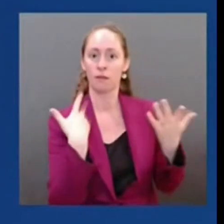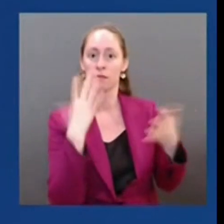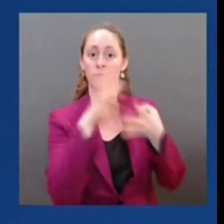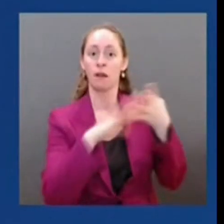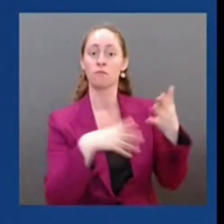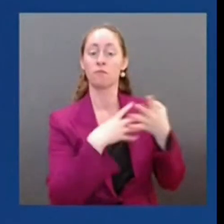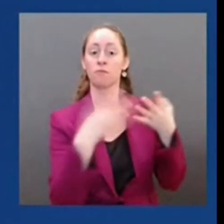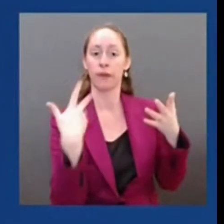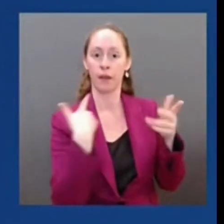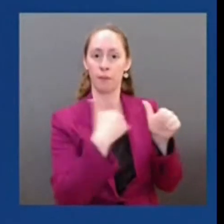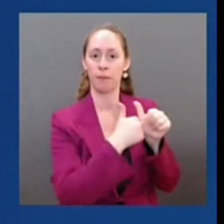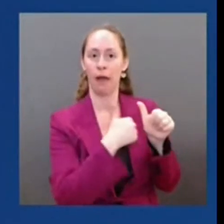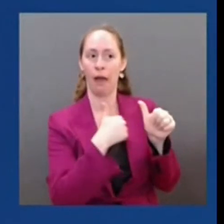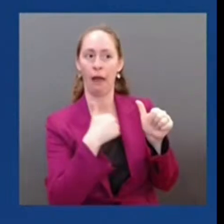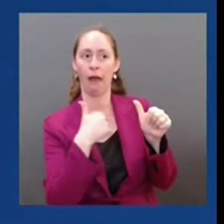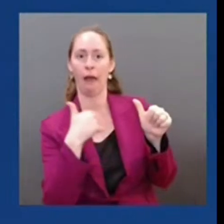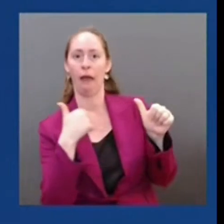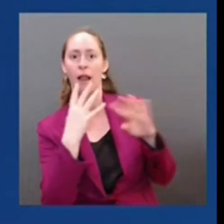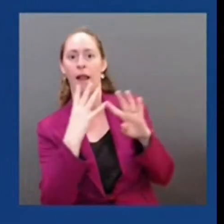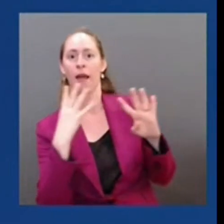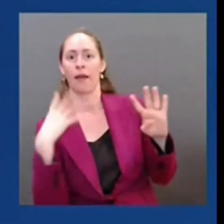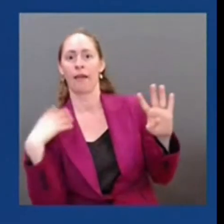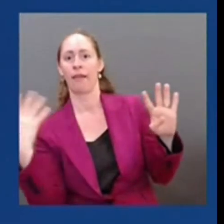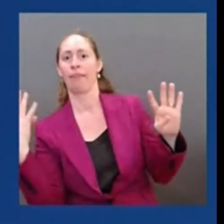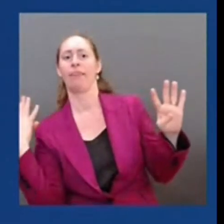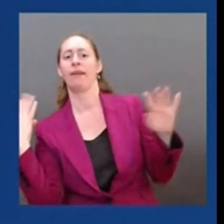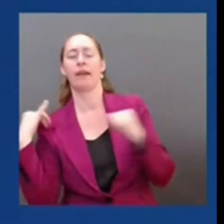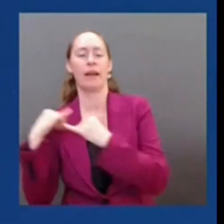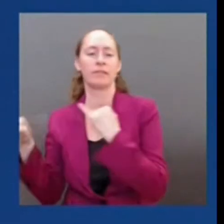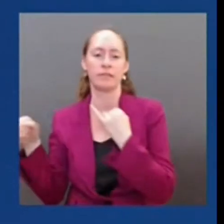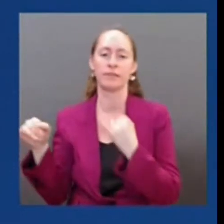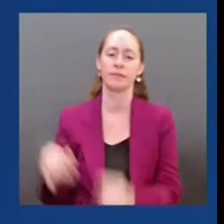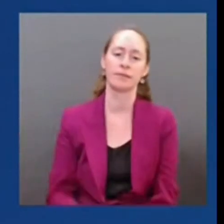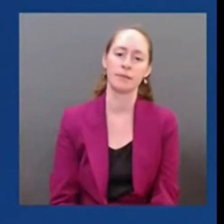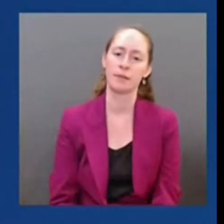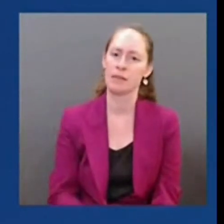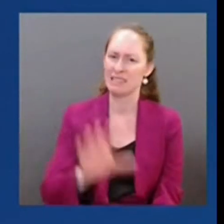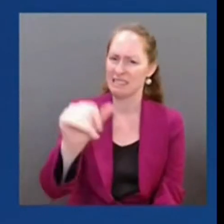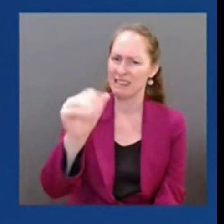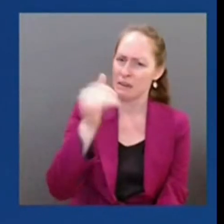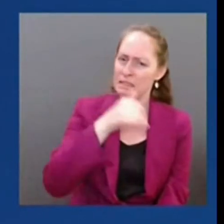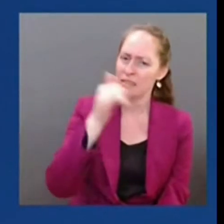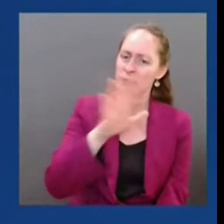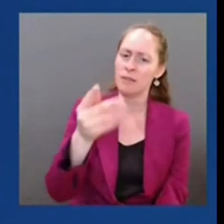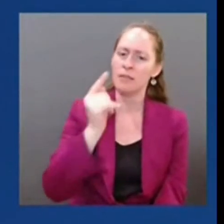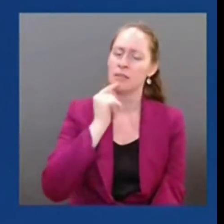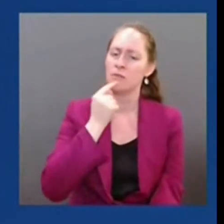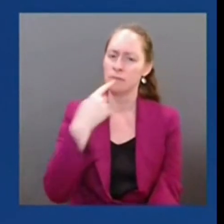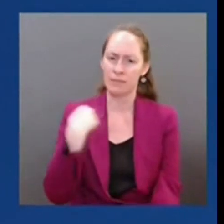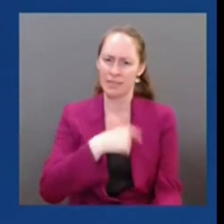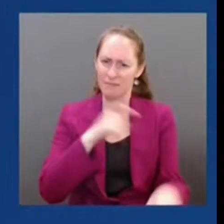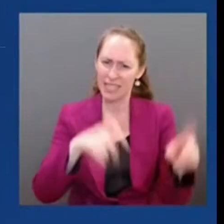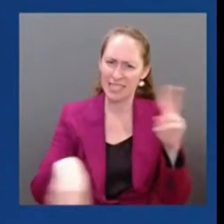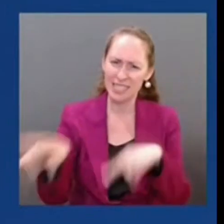ARE DOING. EVERY DAY OR WEEK WE WAIT WE FALL FURTHER BEHIND. WE ARE COMMITTED TO FINDING ENOUGH RESOURCES, THAT MEANS WE